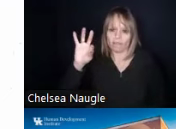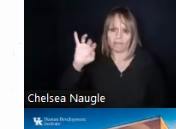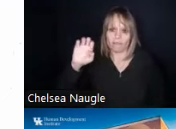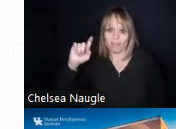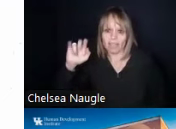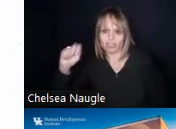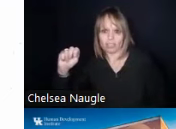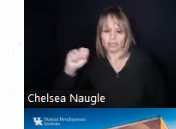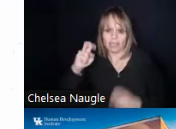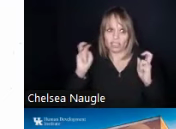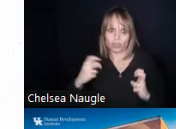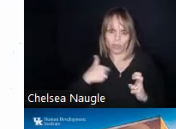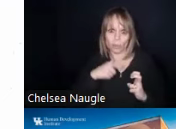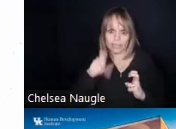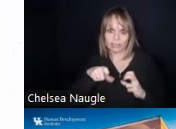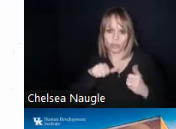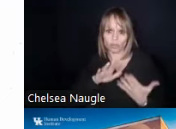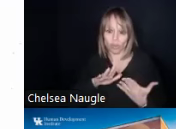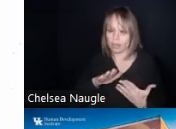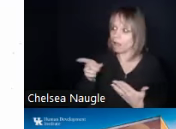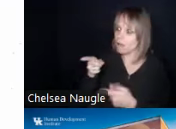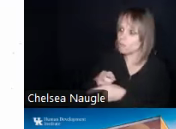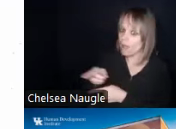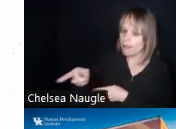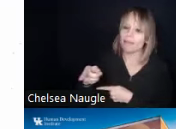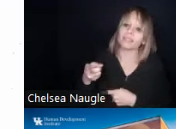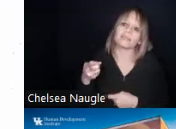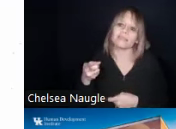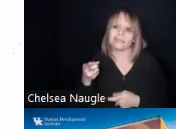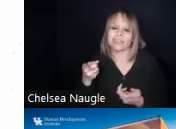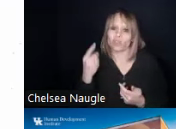in the uh you know the appointments with those professionals is they didn't push